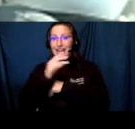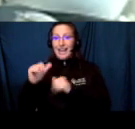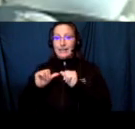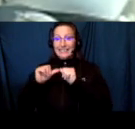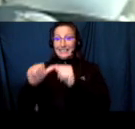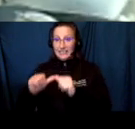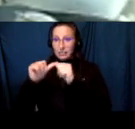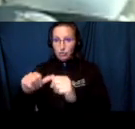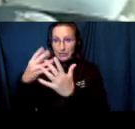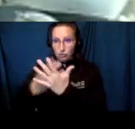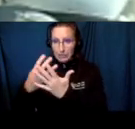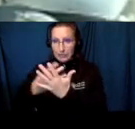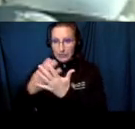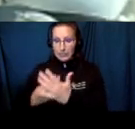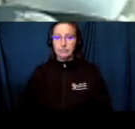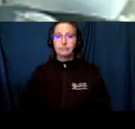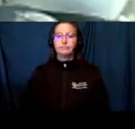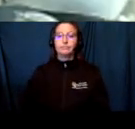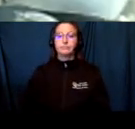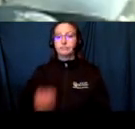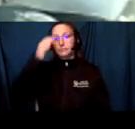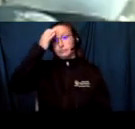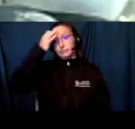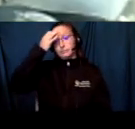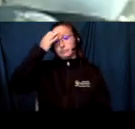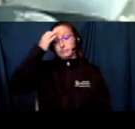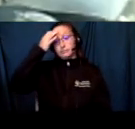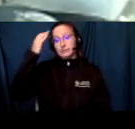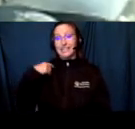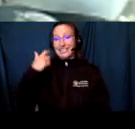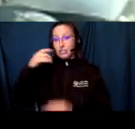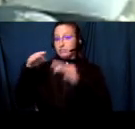this is what I've just been describing is kind of the state of what we have been doing and continue